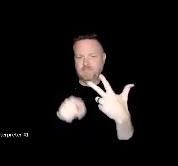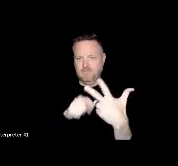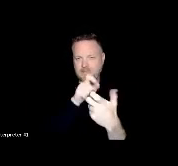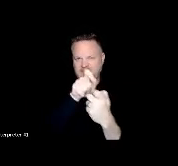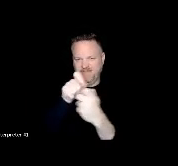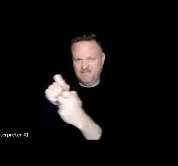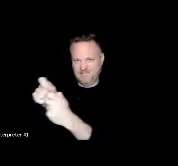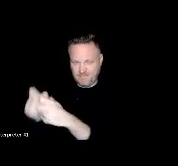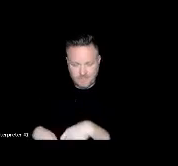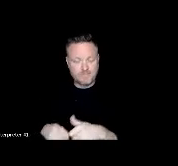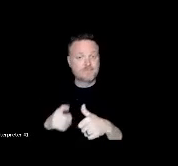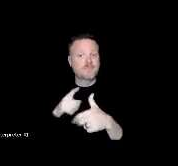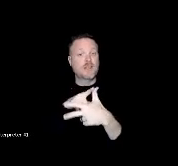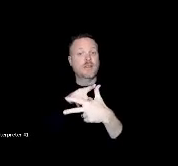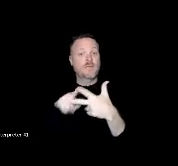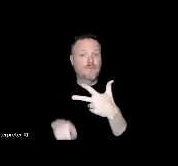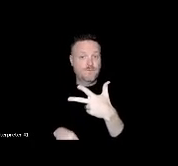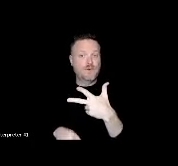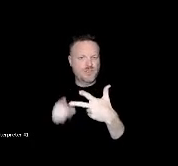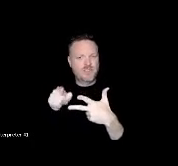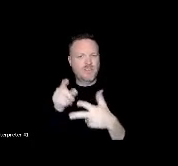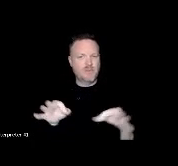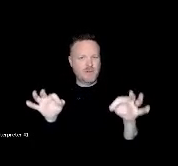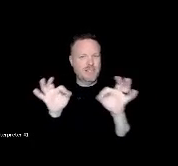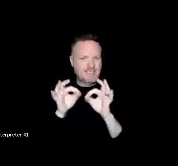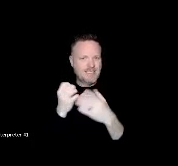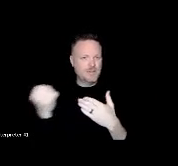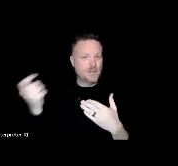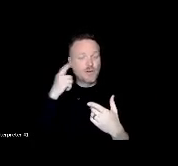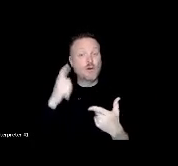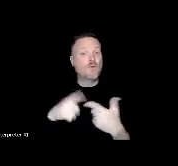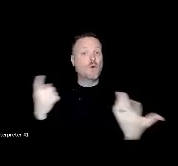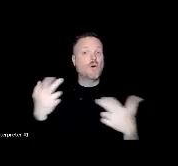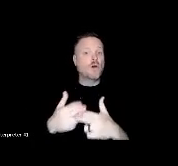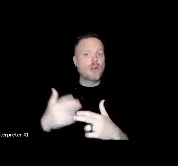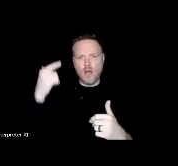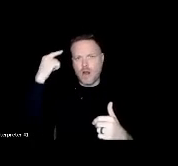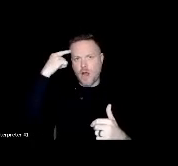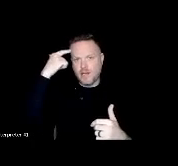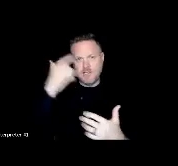So the first three essential elements have to do with cognitive rest. But really in my mind,